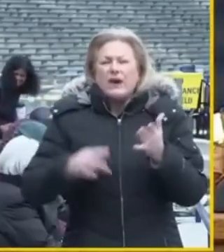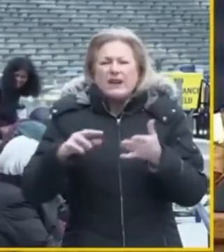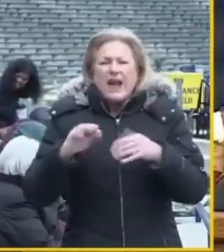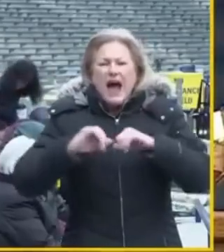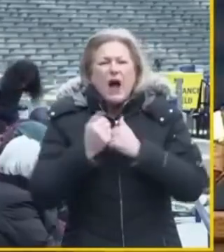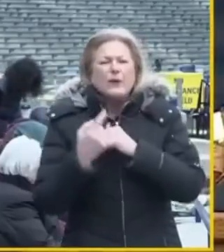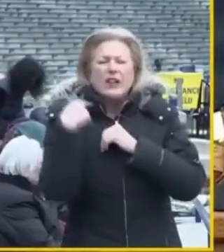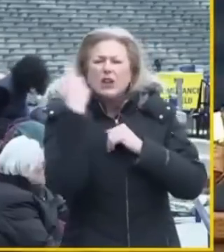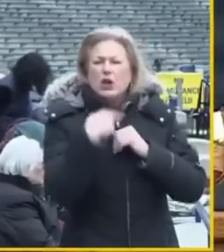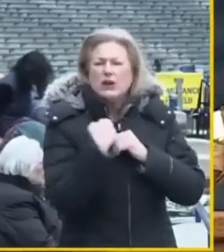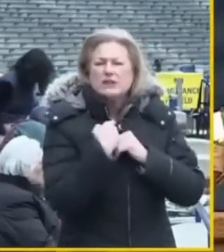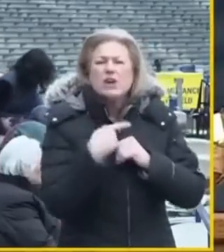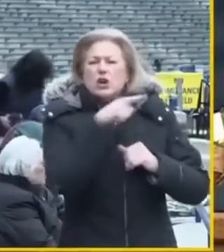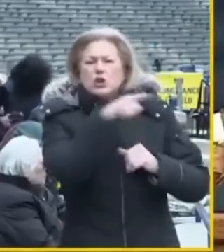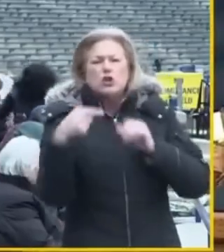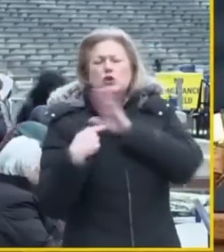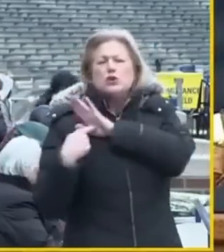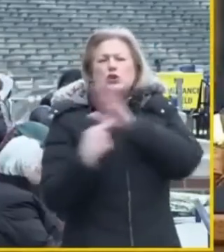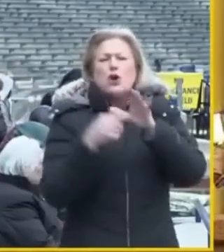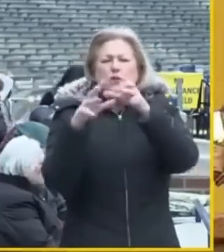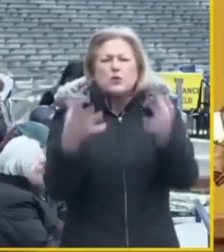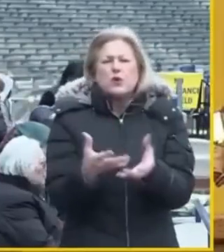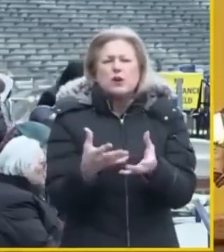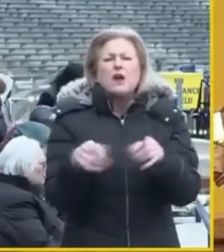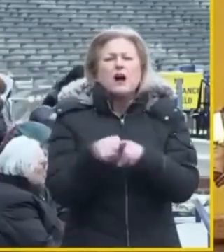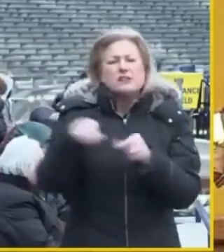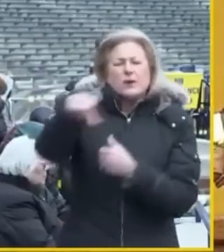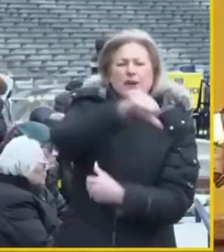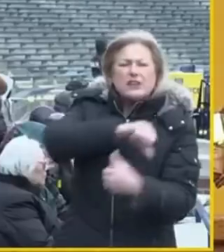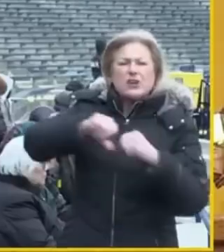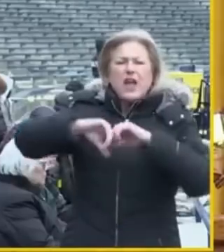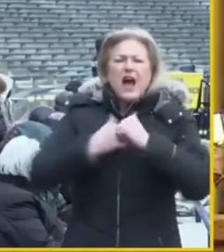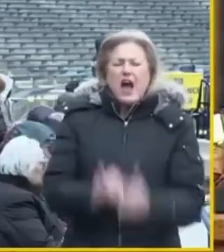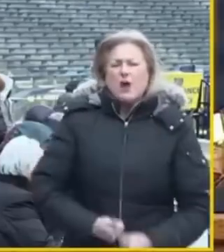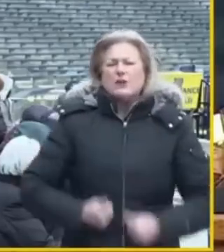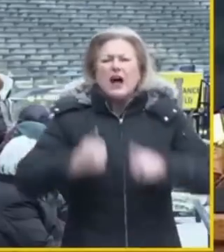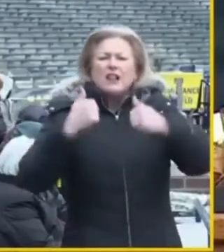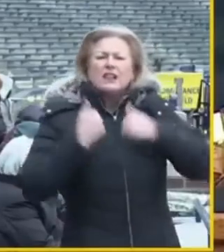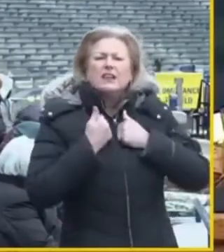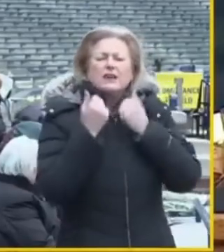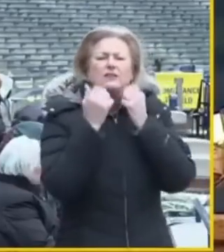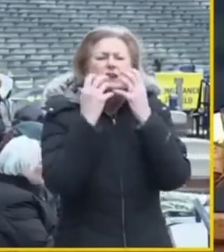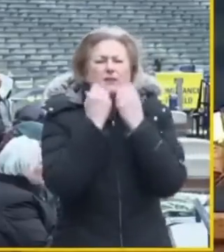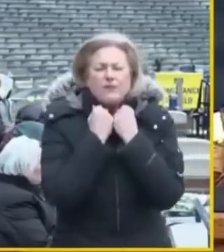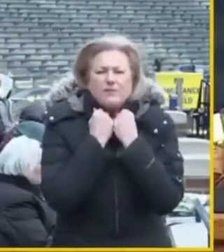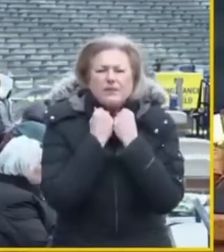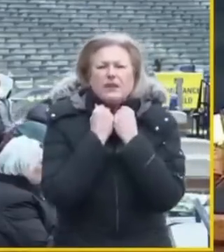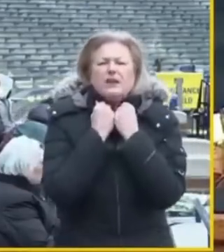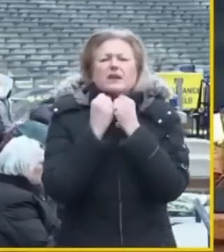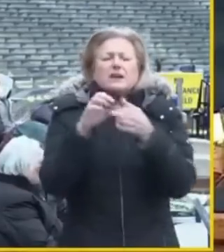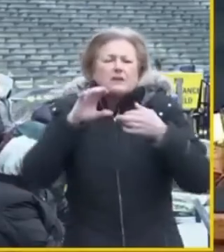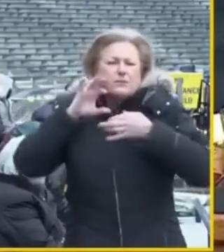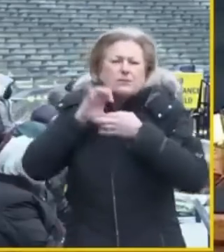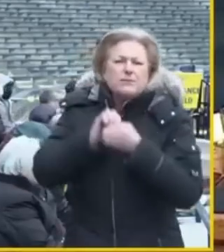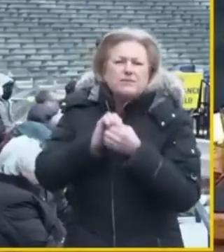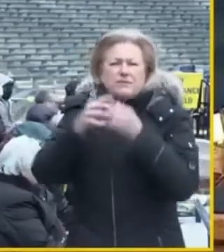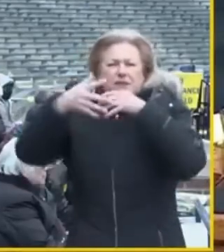You get to show the world and each other how to live lives of meaning, belonging, and purpose.